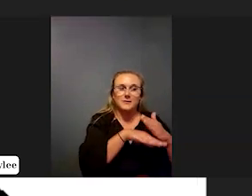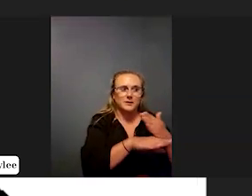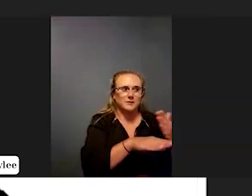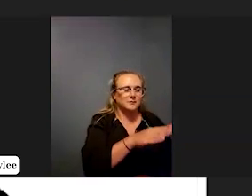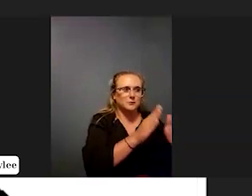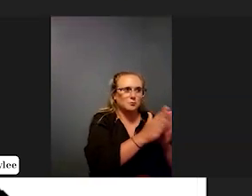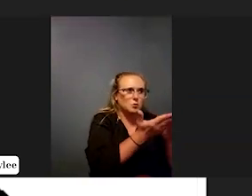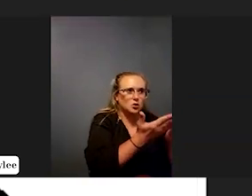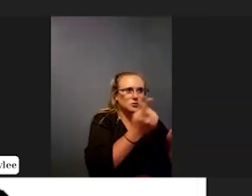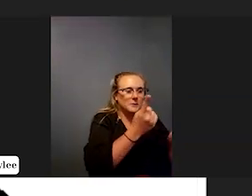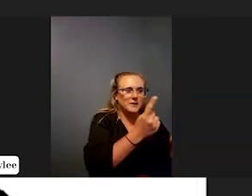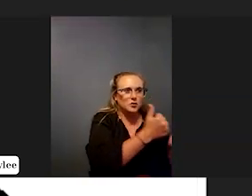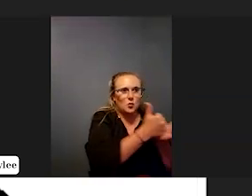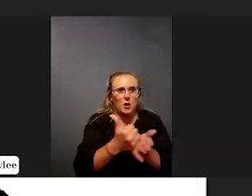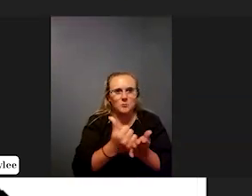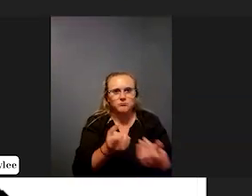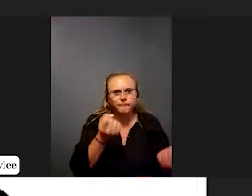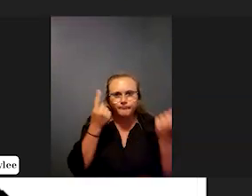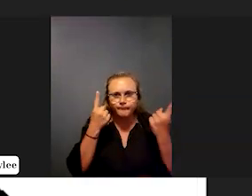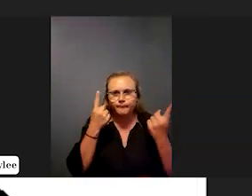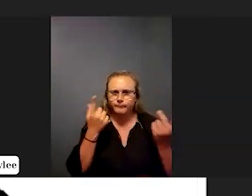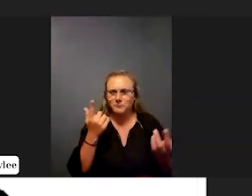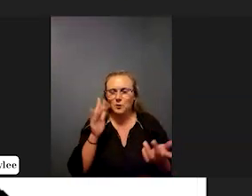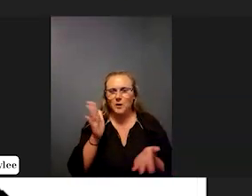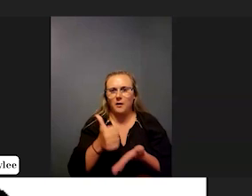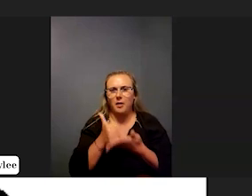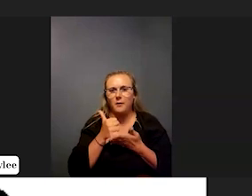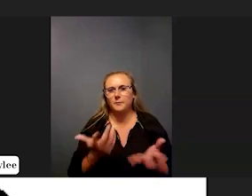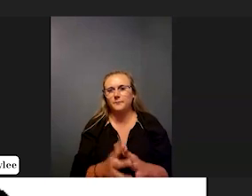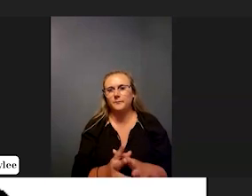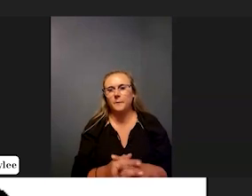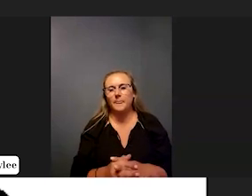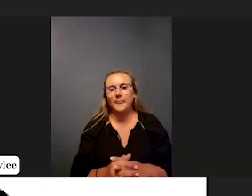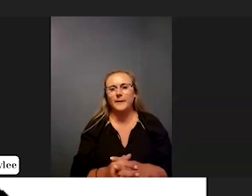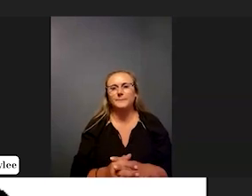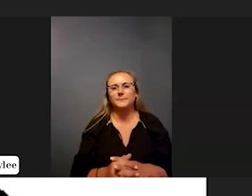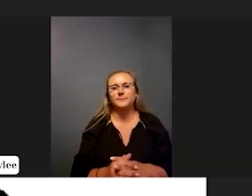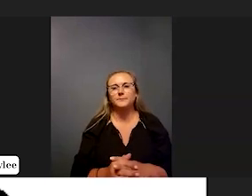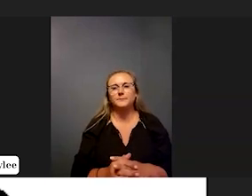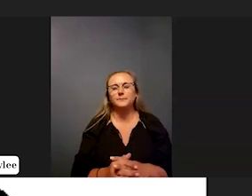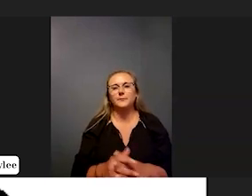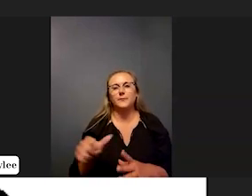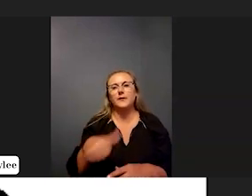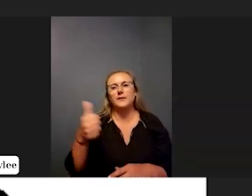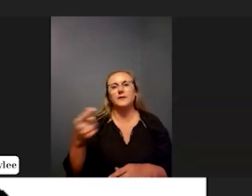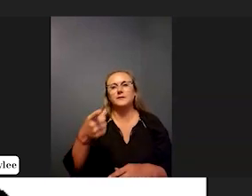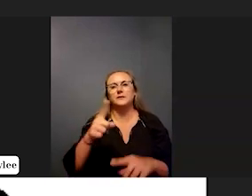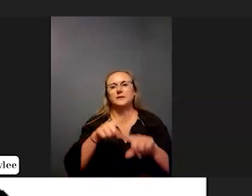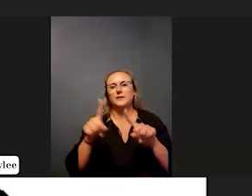The next example I give is actually of the exterior angles. Angles of a pentagon. Um, yes. My domain.